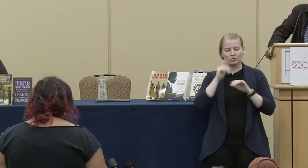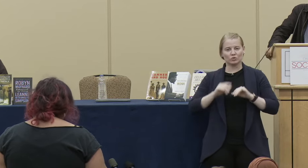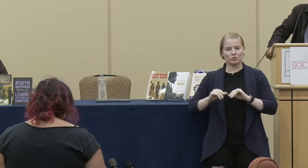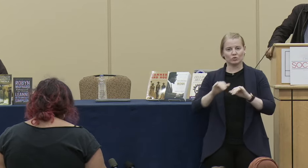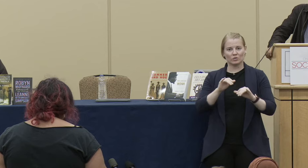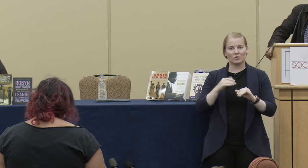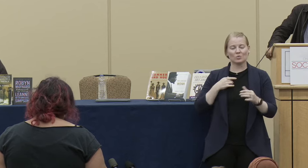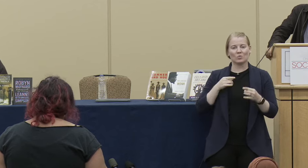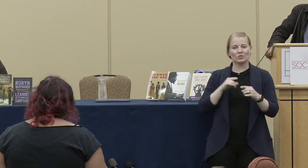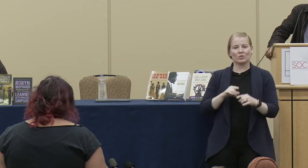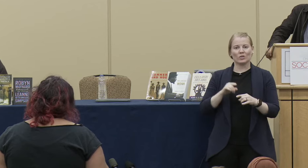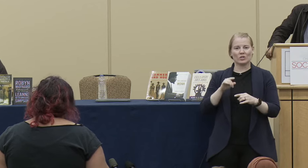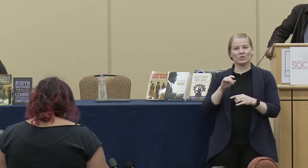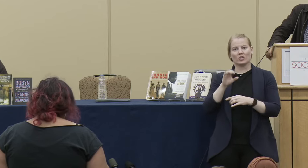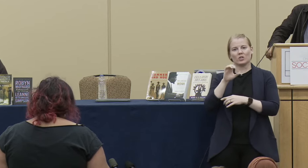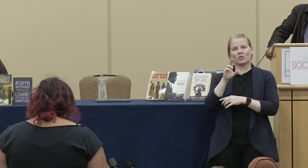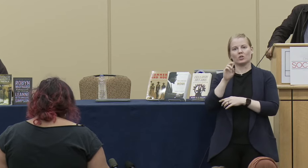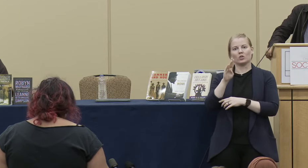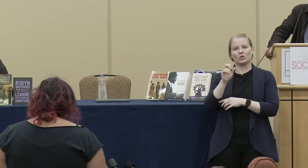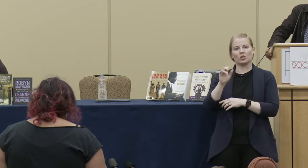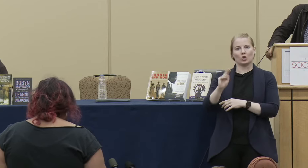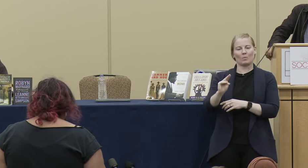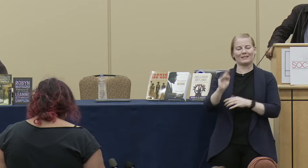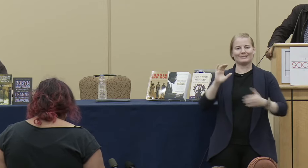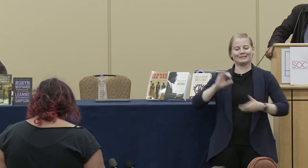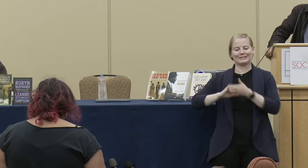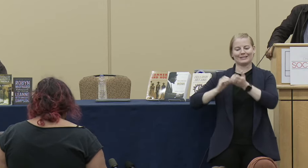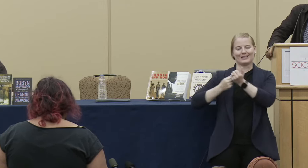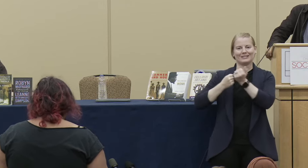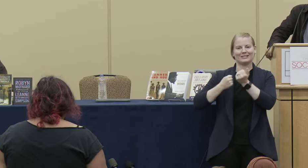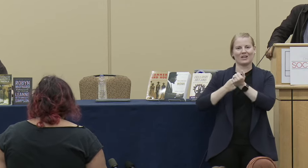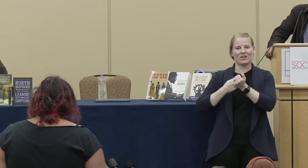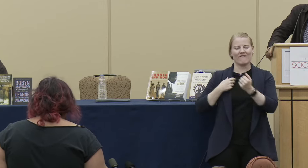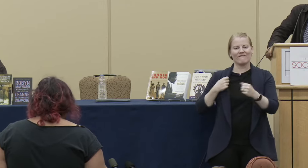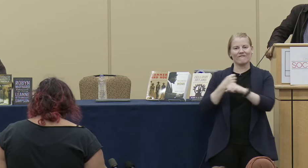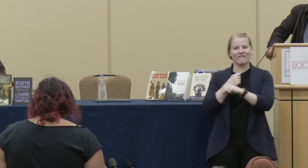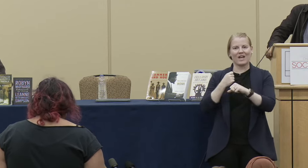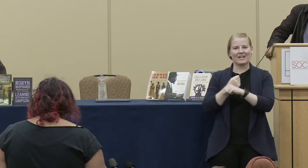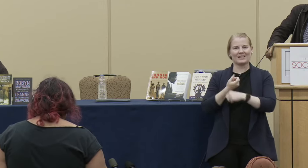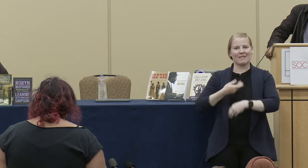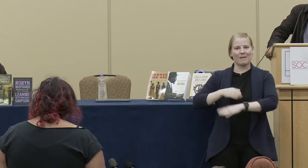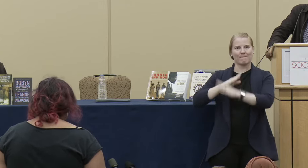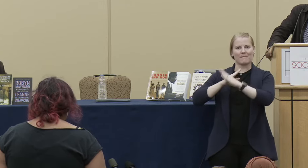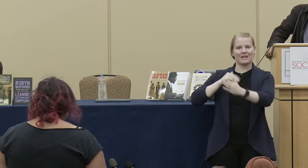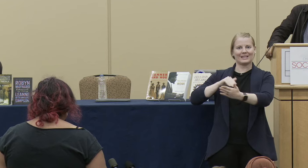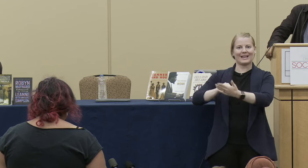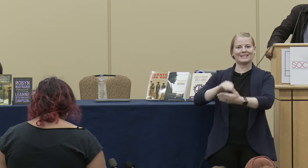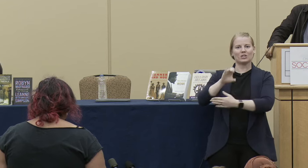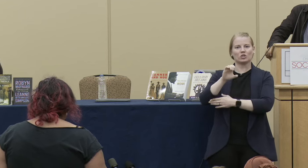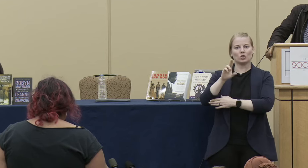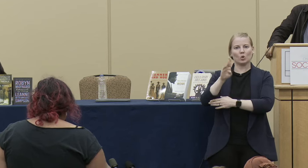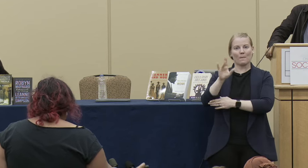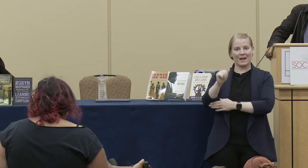kind of entry into politics was doing Cuban solidarity work and